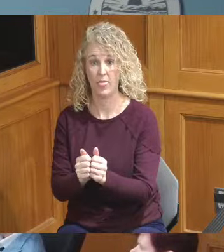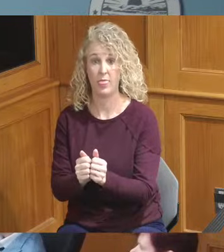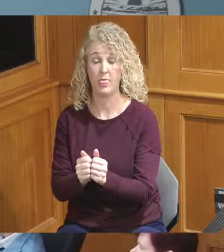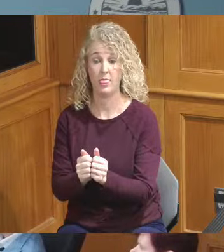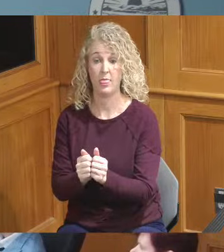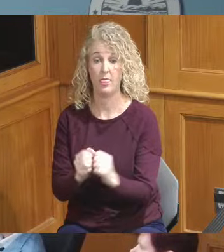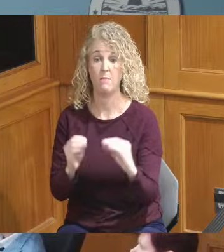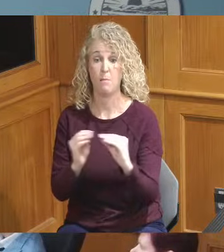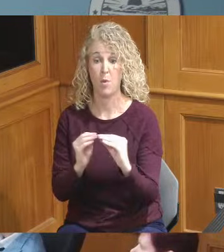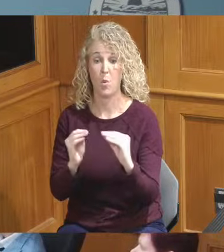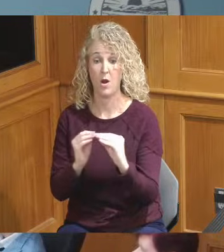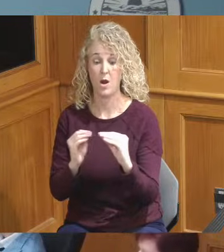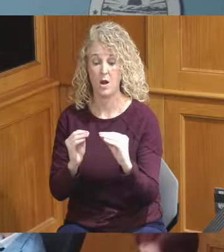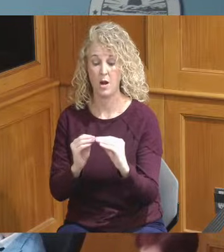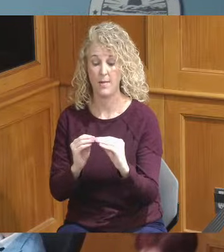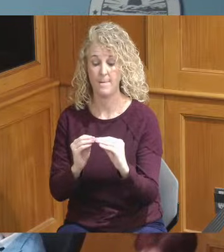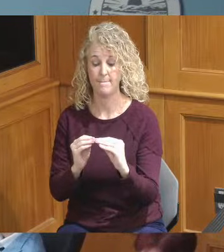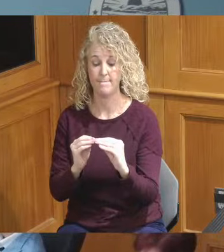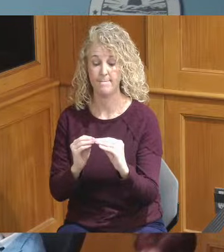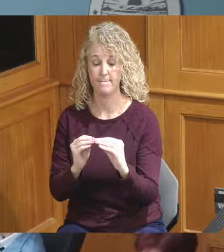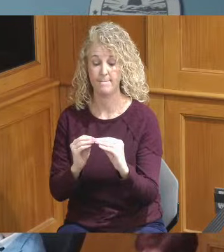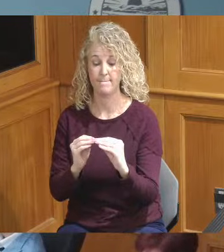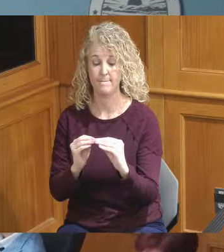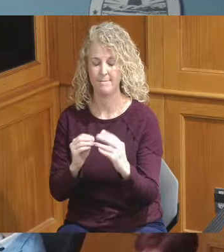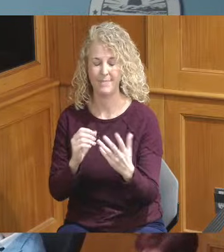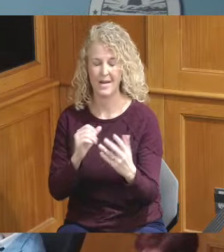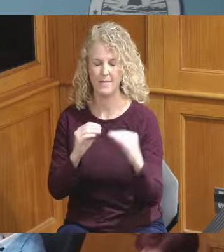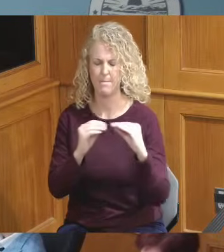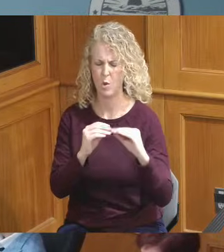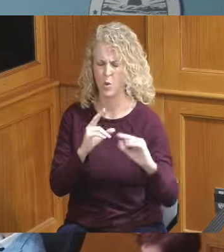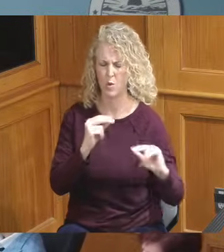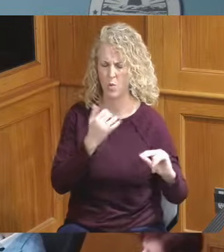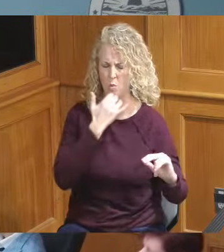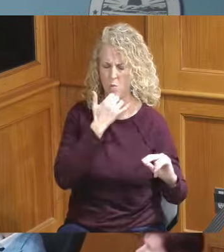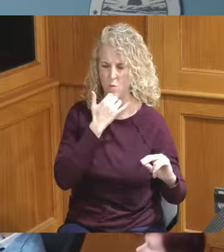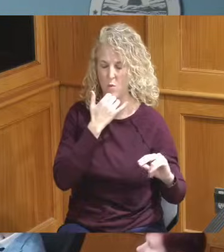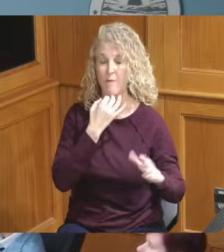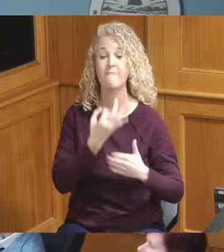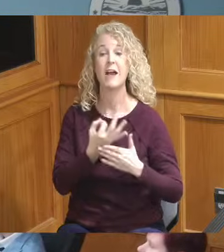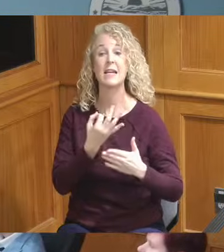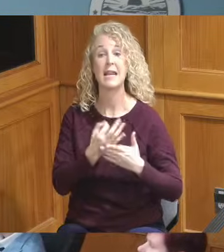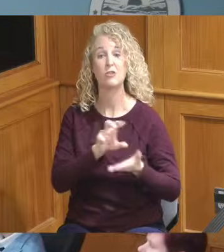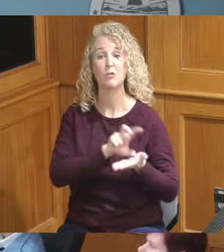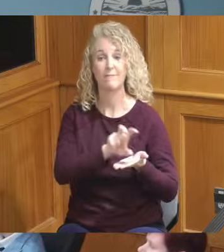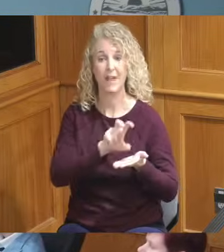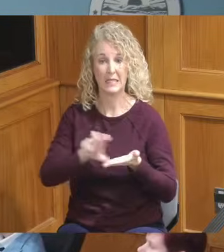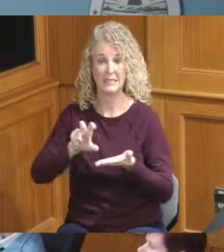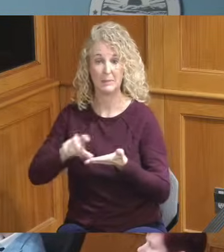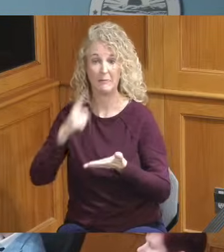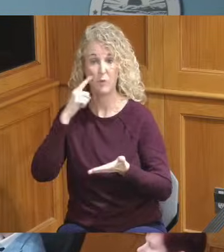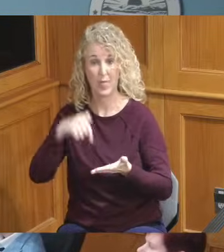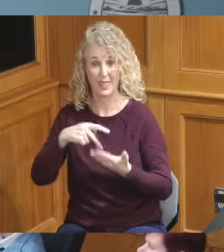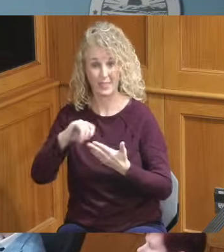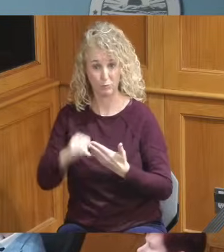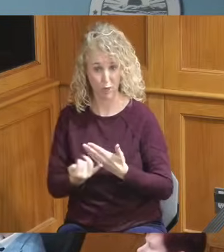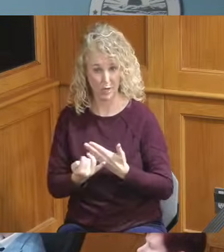more not more, but as we're moving forward with financial investment, I just want to